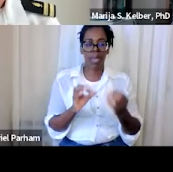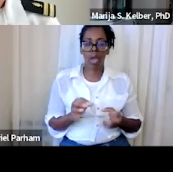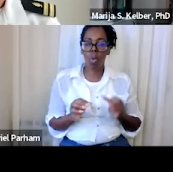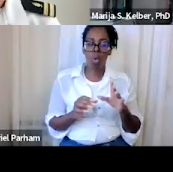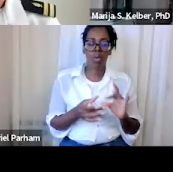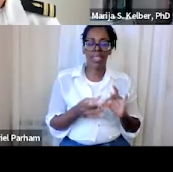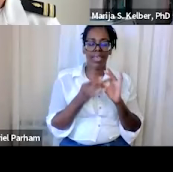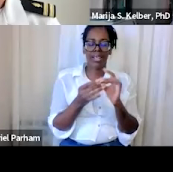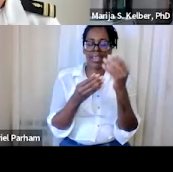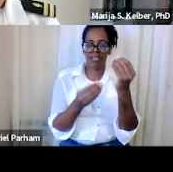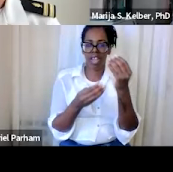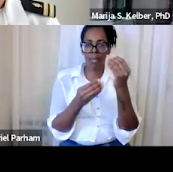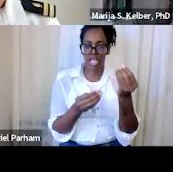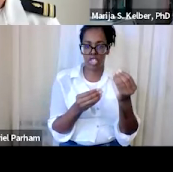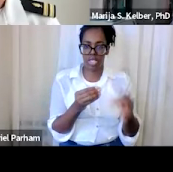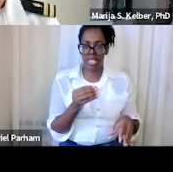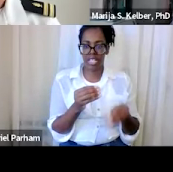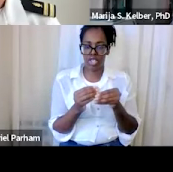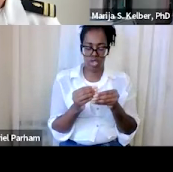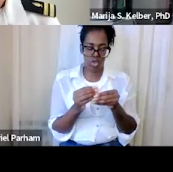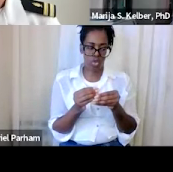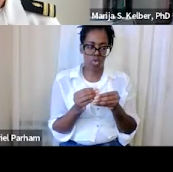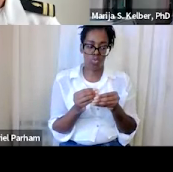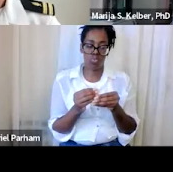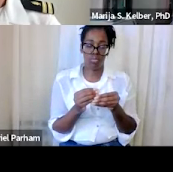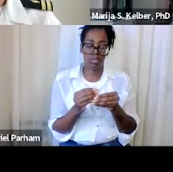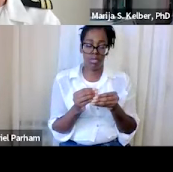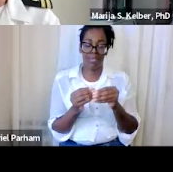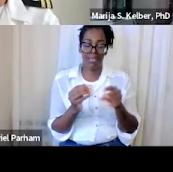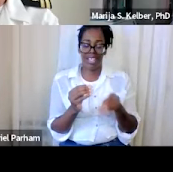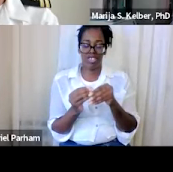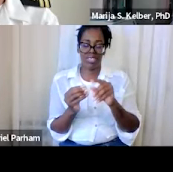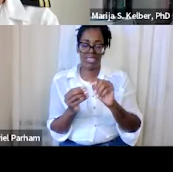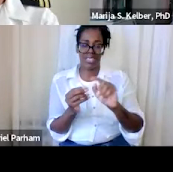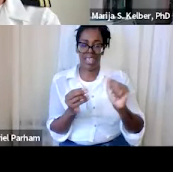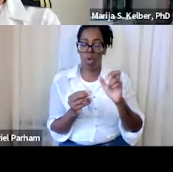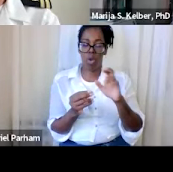in addition to an additional TA or other areas, we'd love to hear from you.